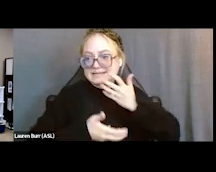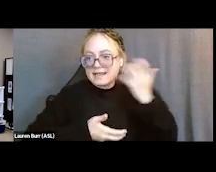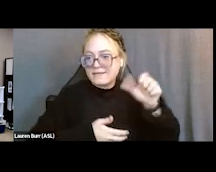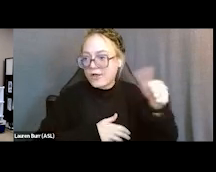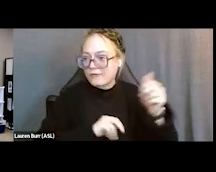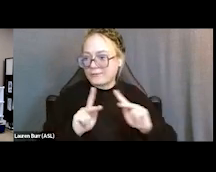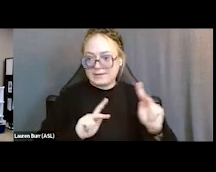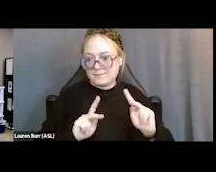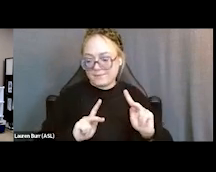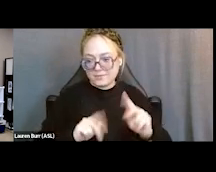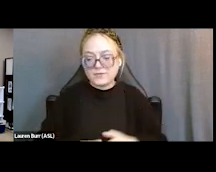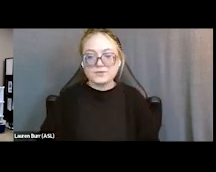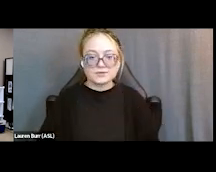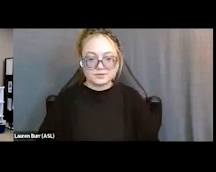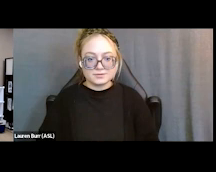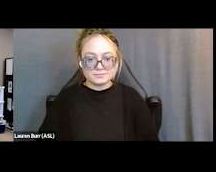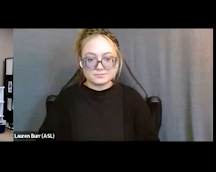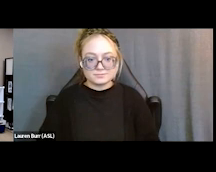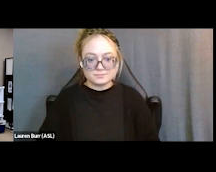which means it can increase the use of certain behaviors.